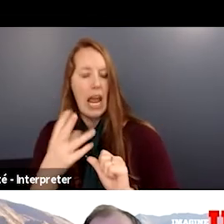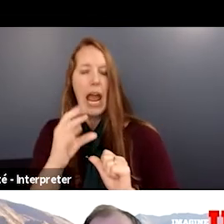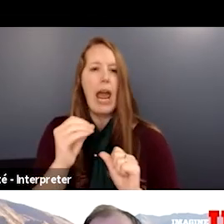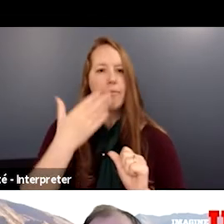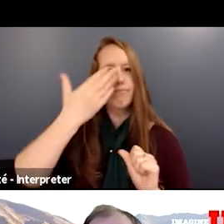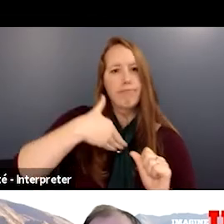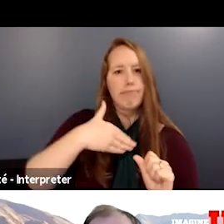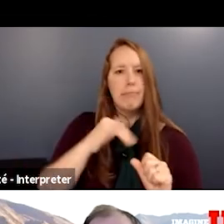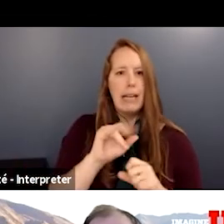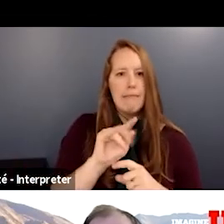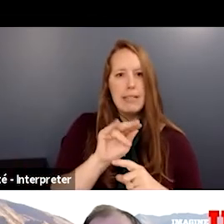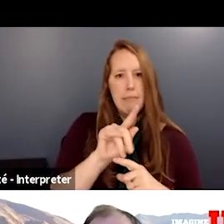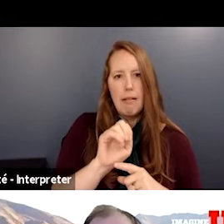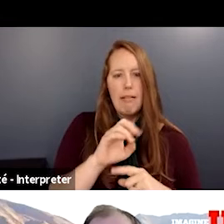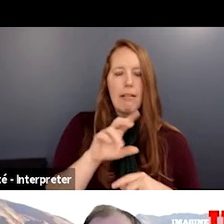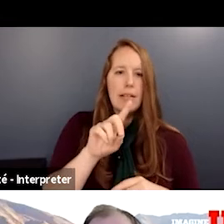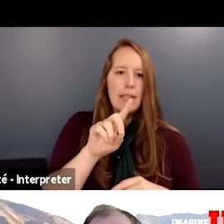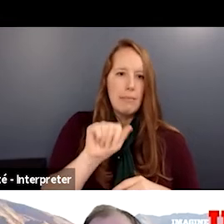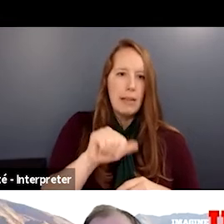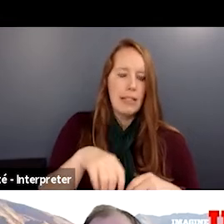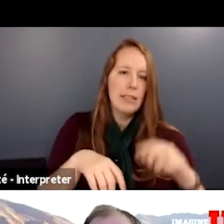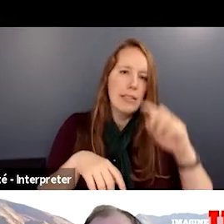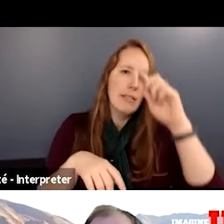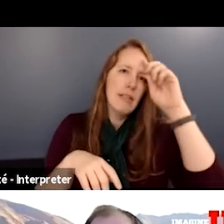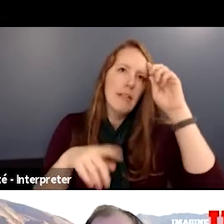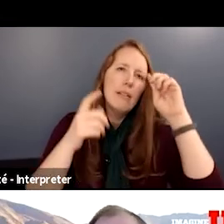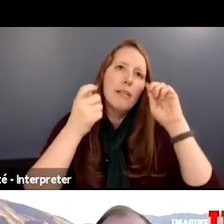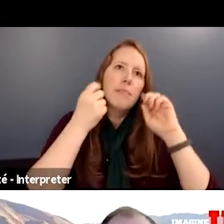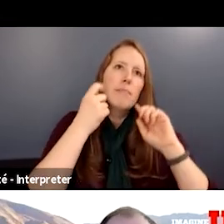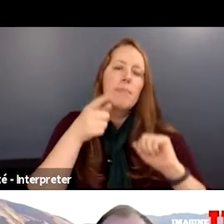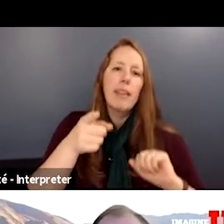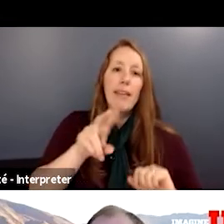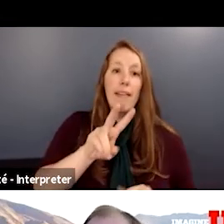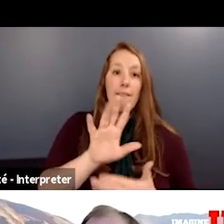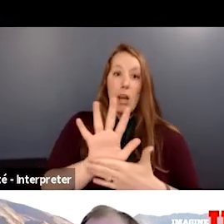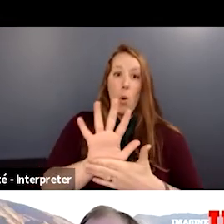we saw that those intersecting identities